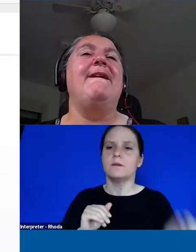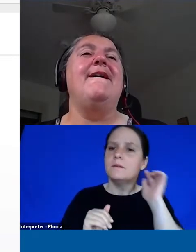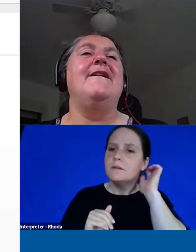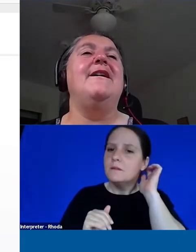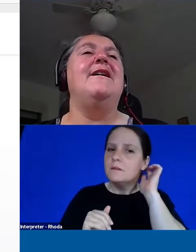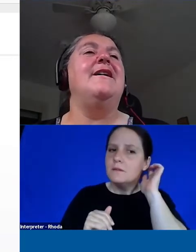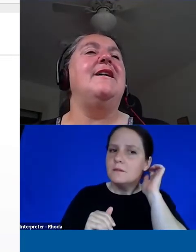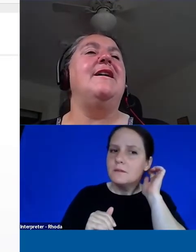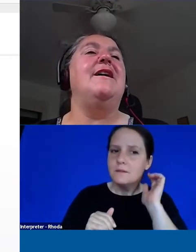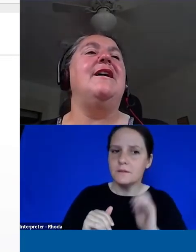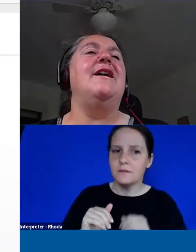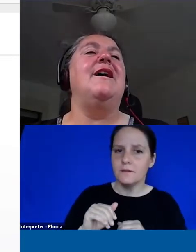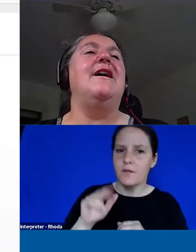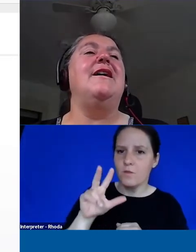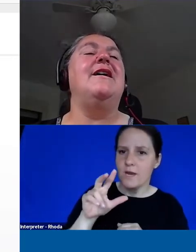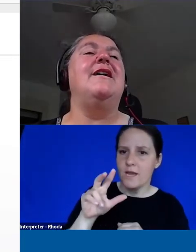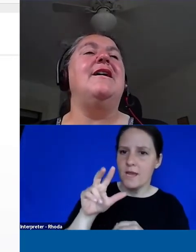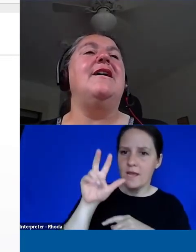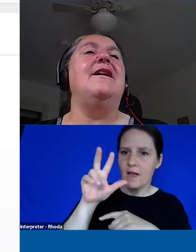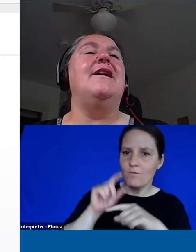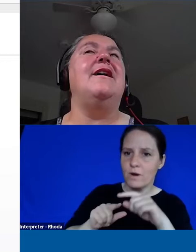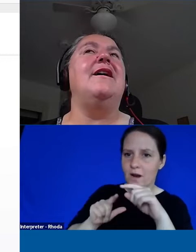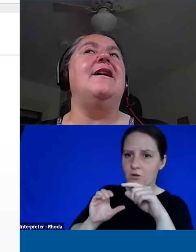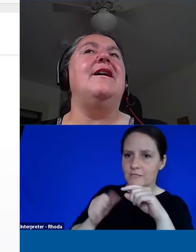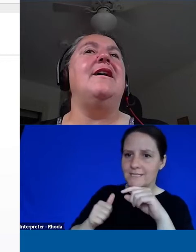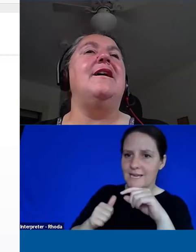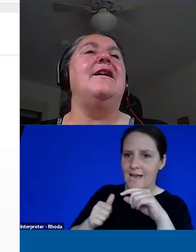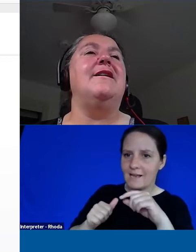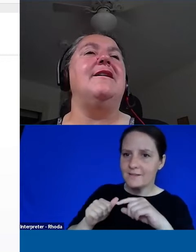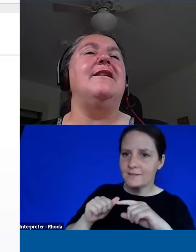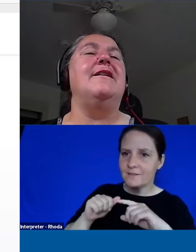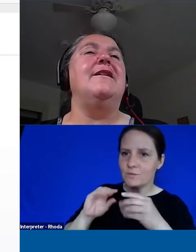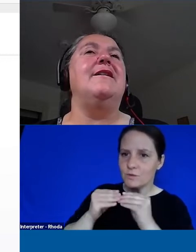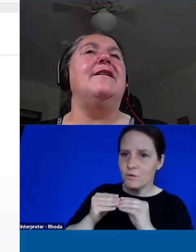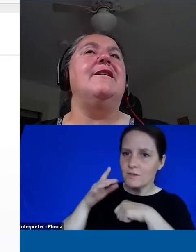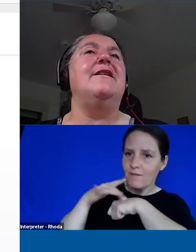[Screen Reader] Barbara County, three of 110, 110 results are available, Barbara...